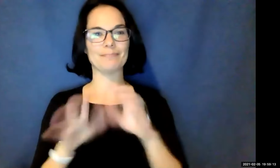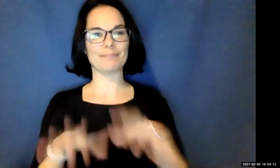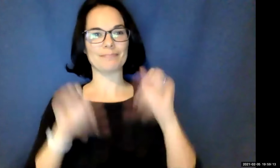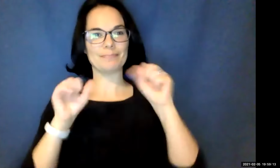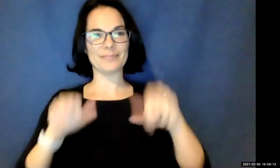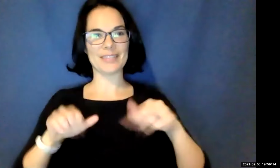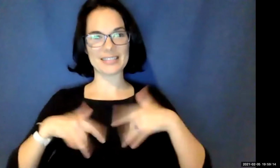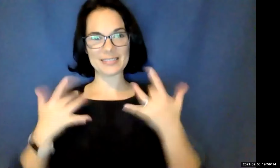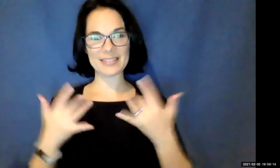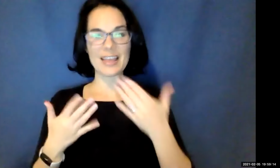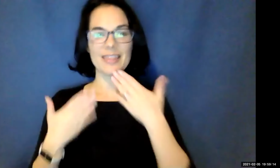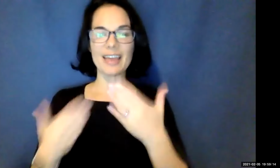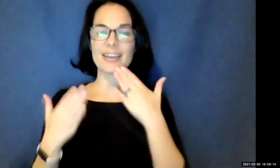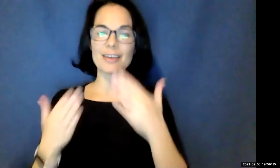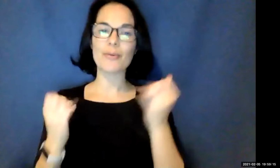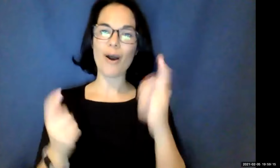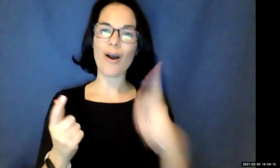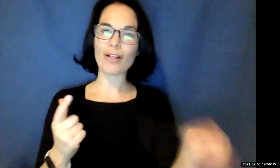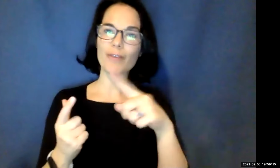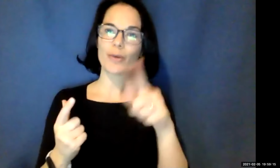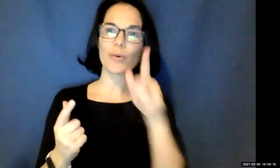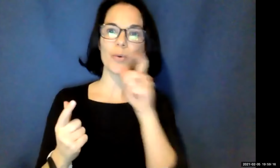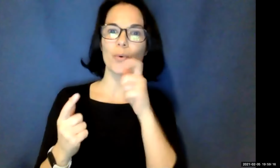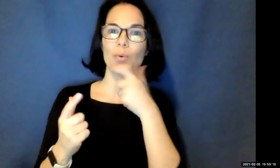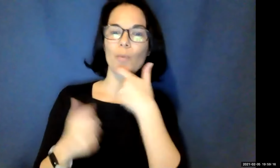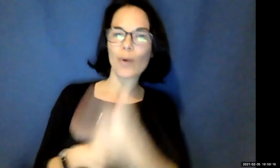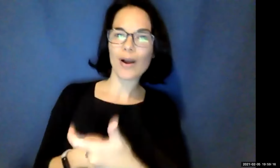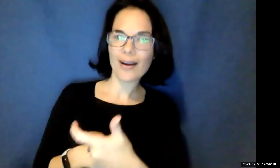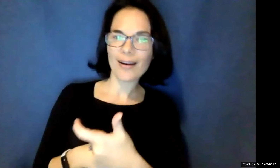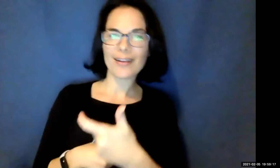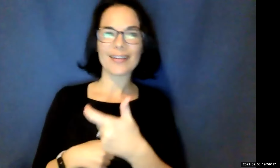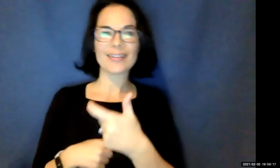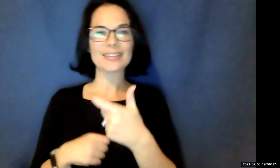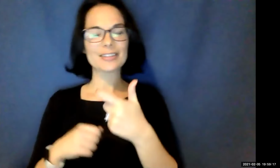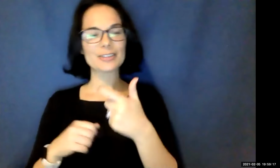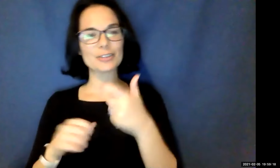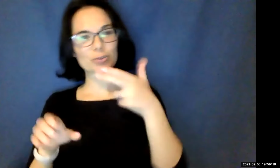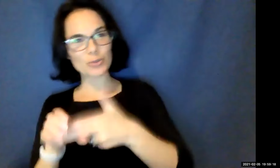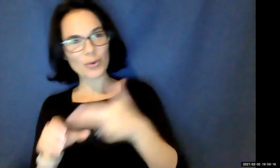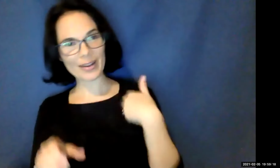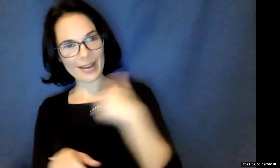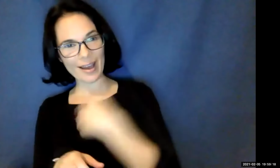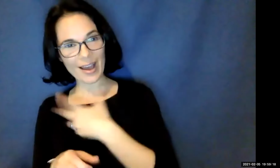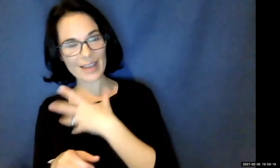Thank you to the viewers and the attendees, and for all of us in the community who are